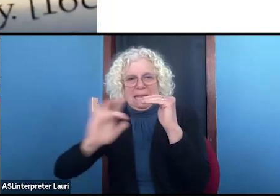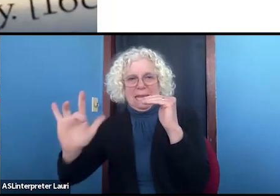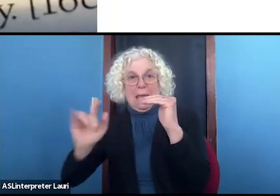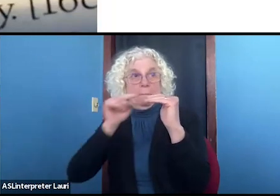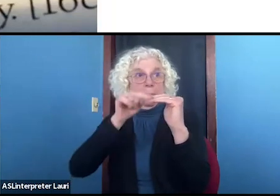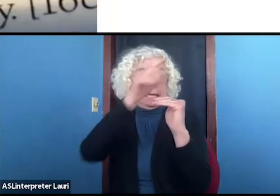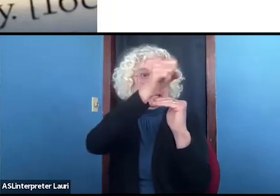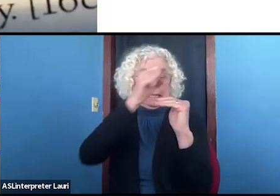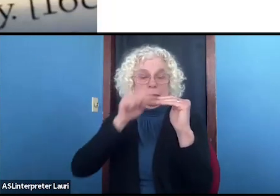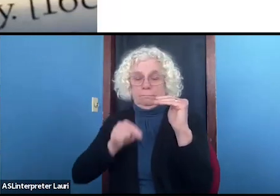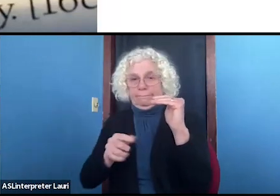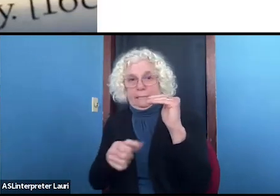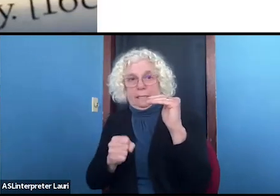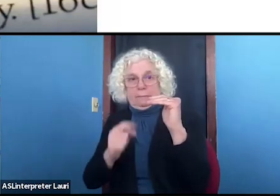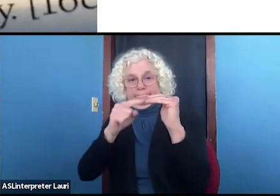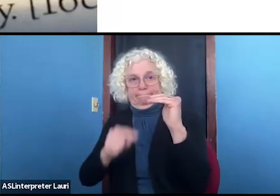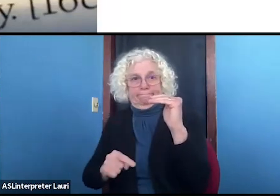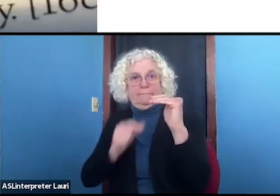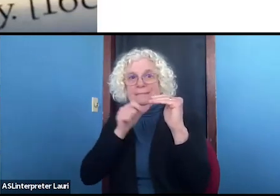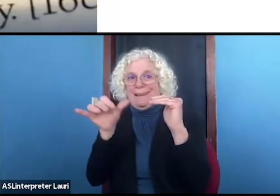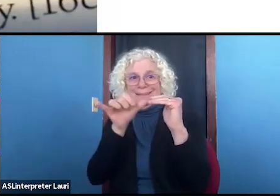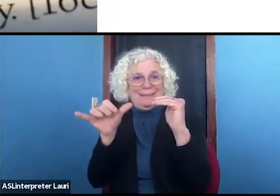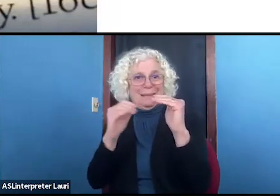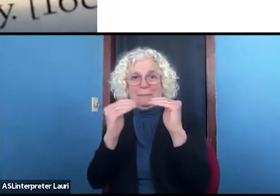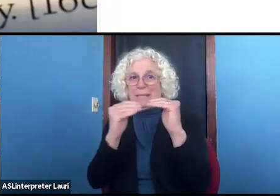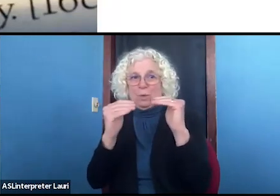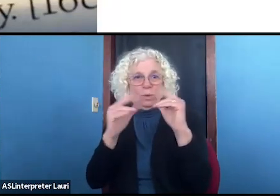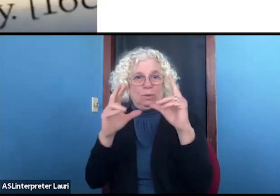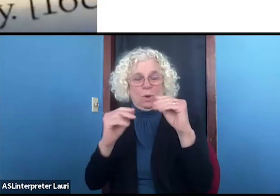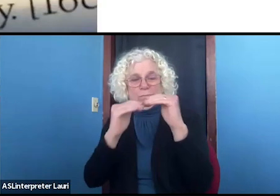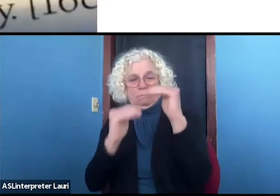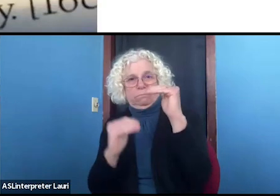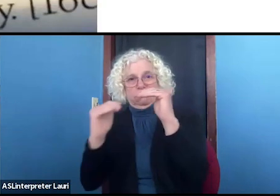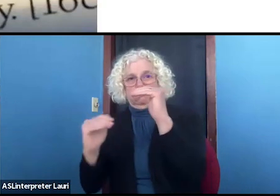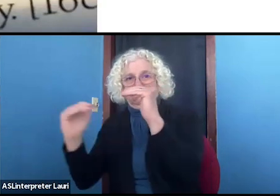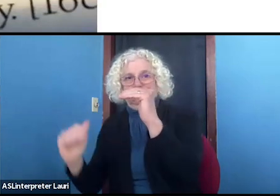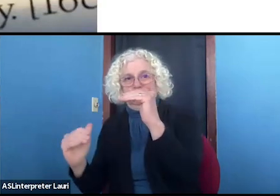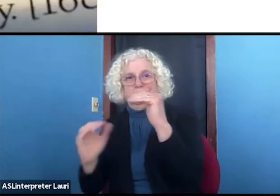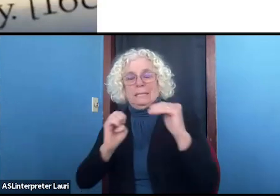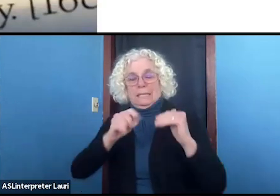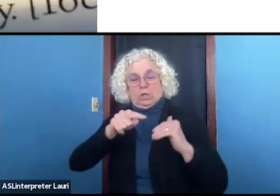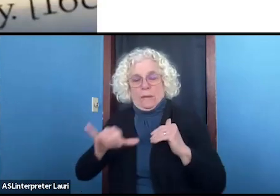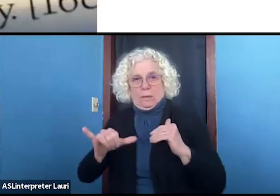that we need to create elements to achieve the equity that we speak of.